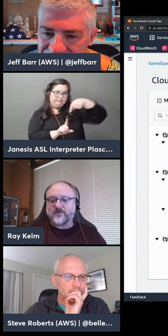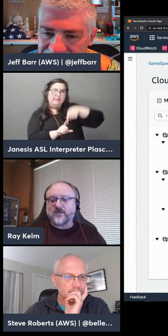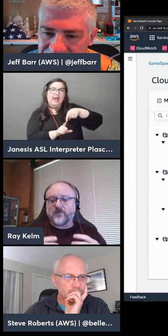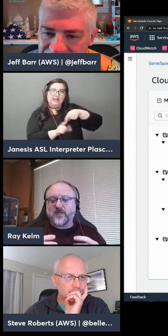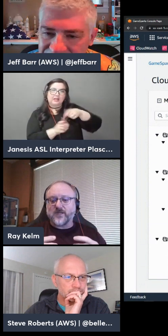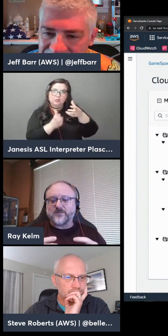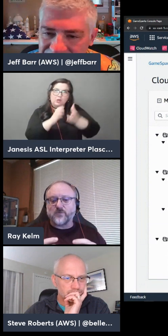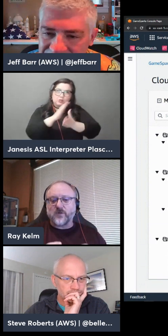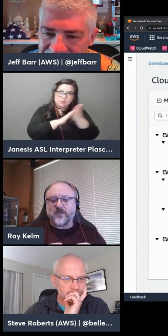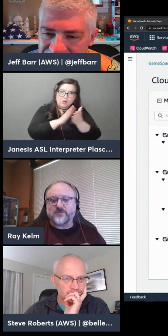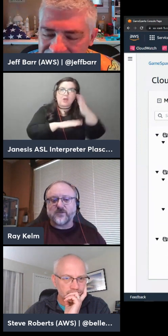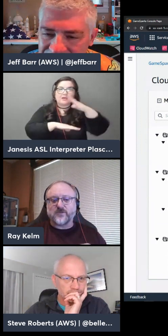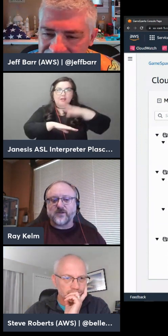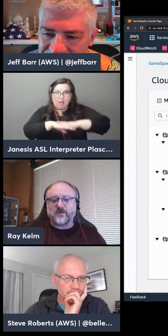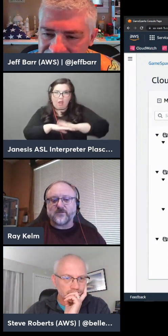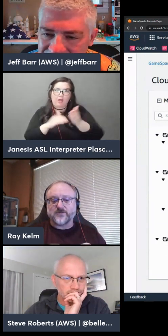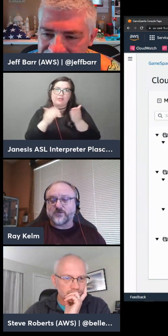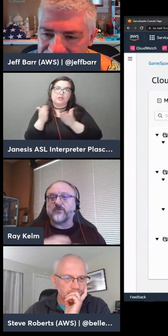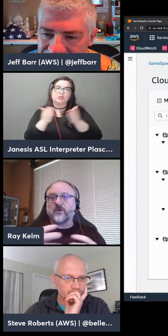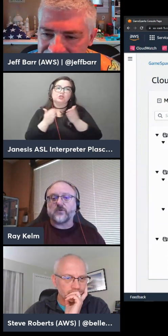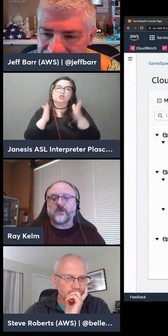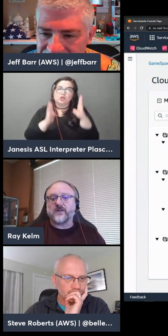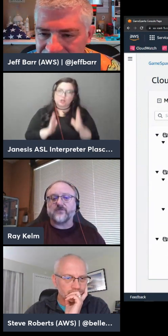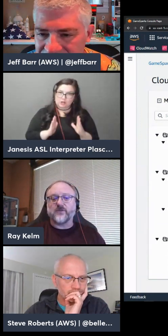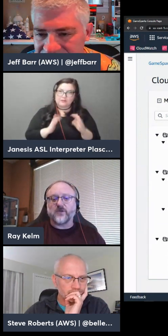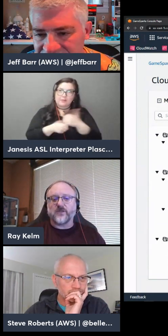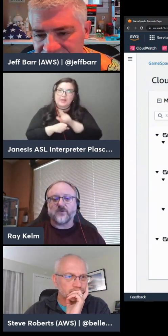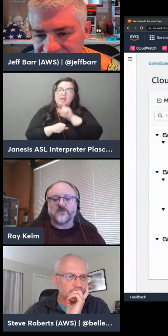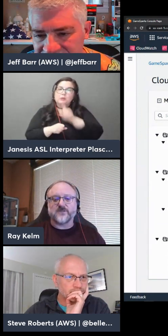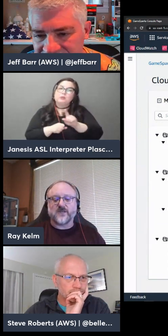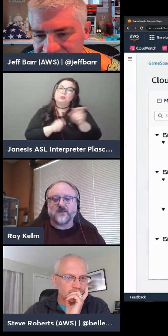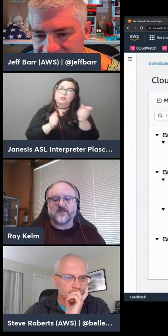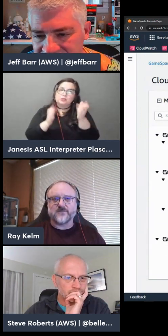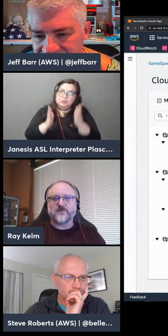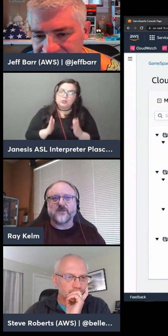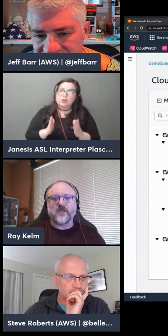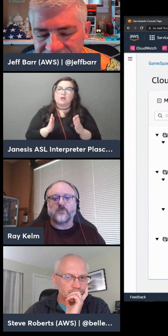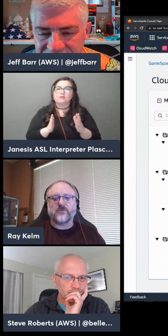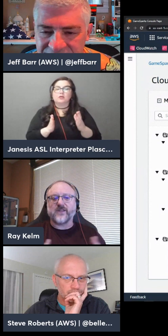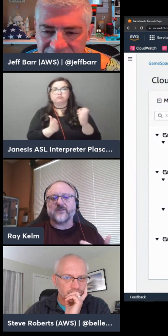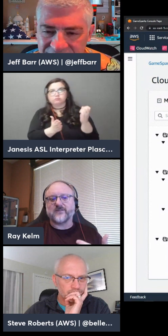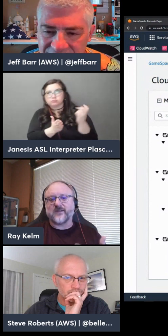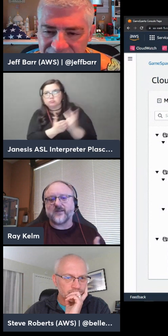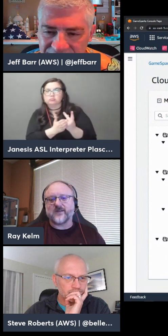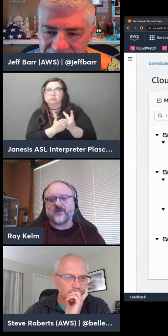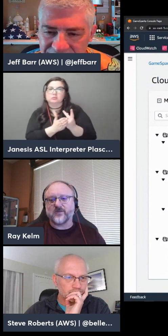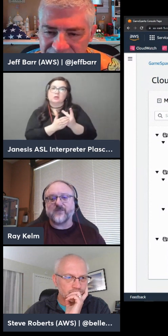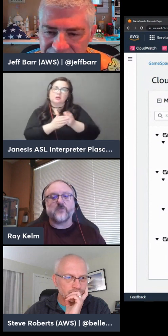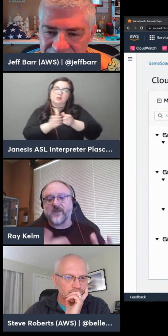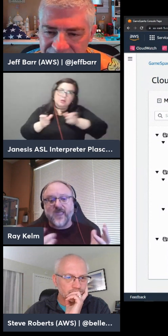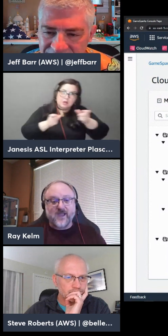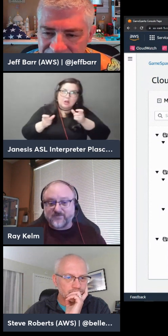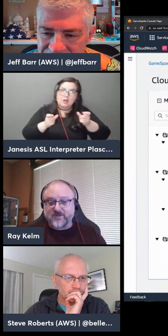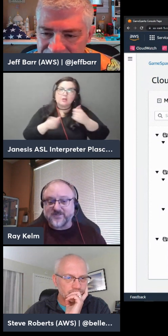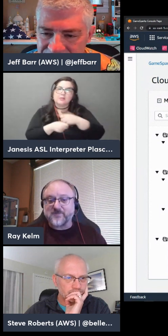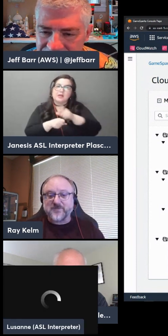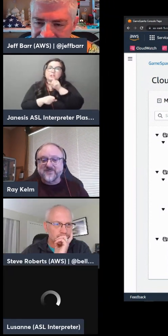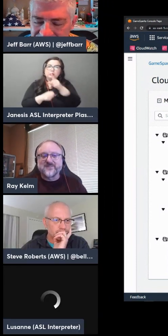on the server because you wanna make sure that they're server-authoritative. In other words, this is something to help prevent your game from being hacked, for example.